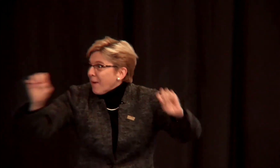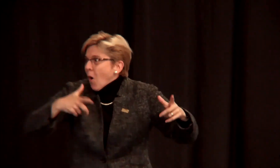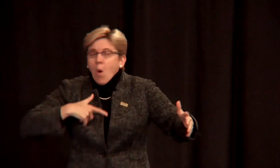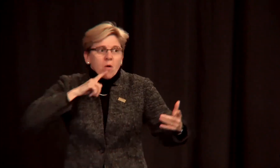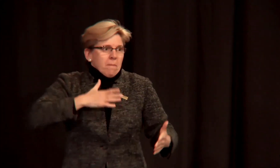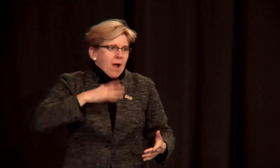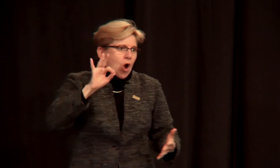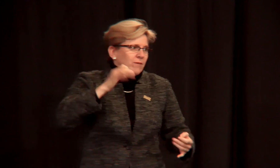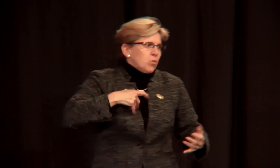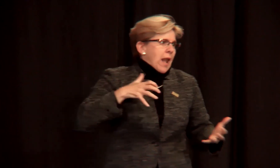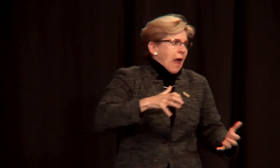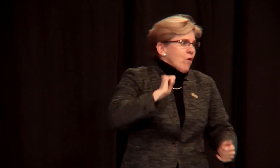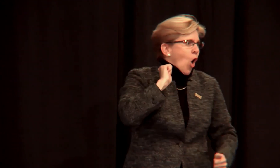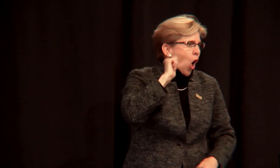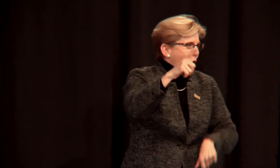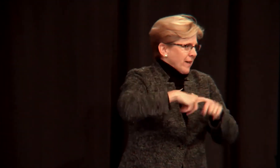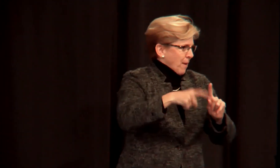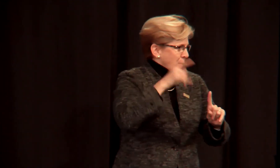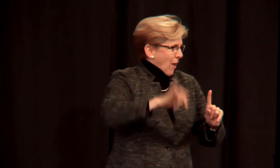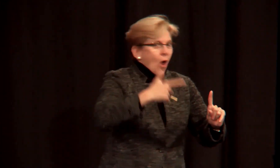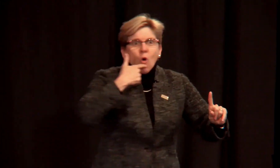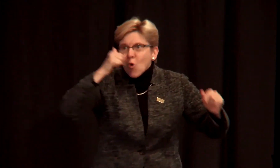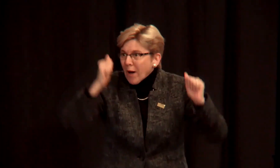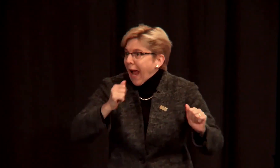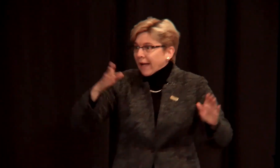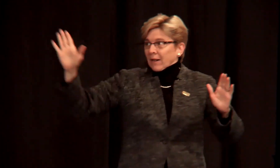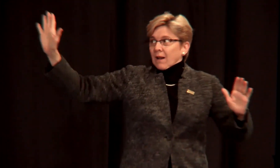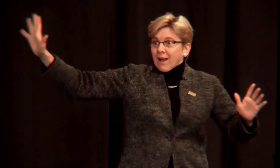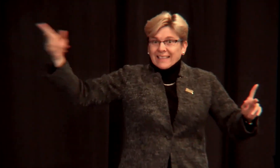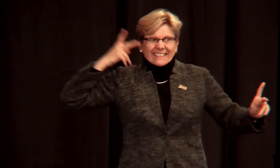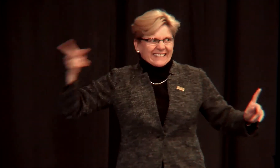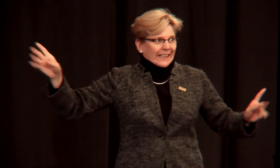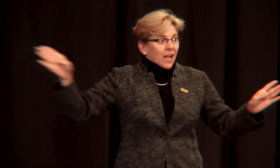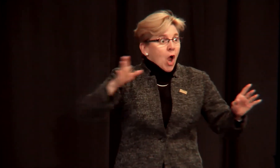hearing people around me, I experiment everywhere I go and we laugh in our office about this all the time.